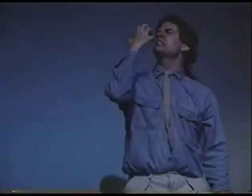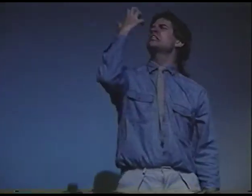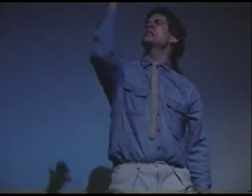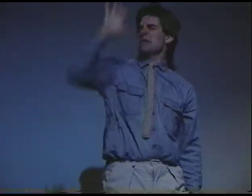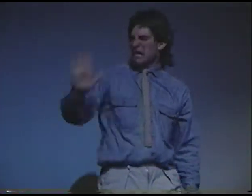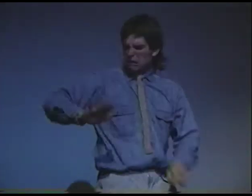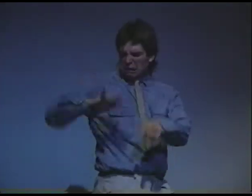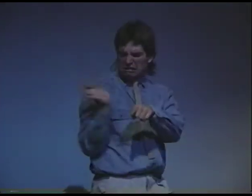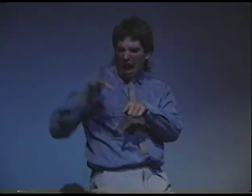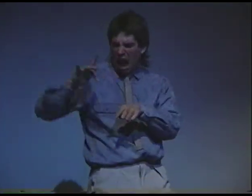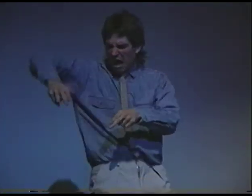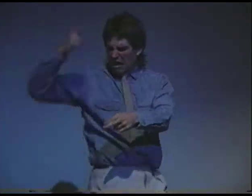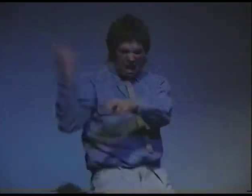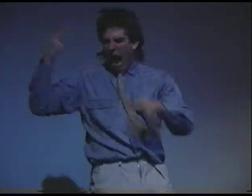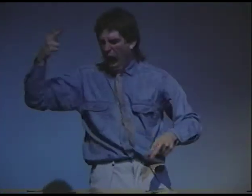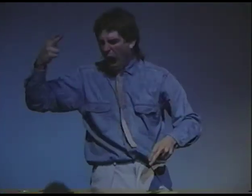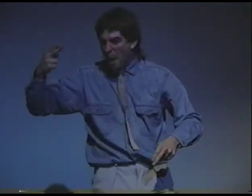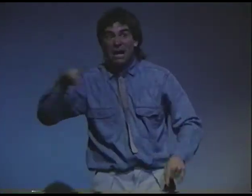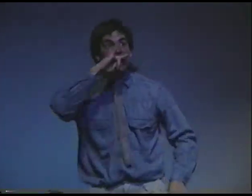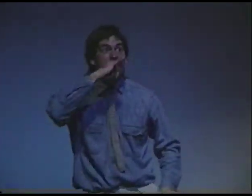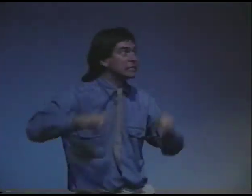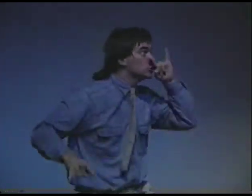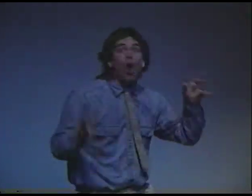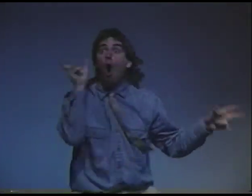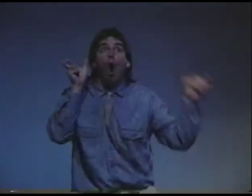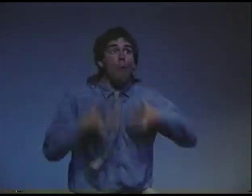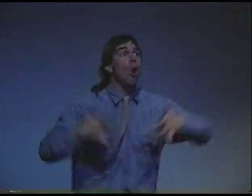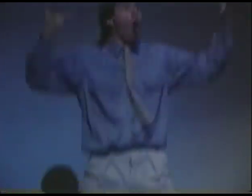I screamed his name, his cursed name.